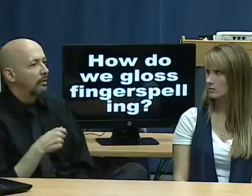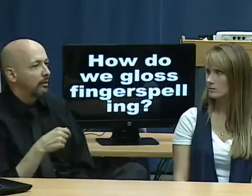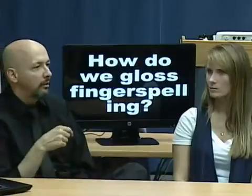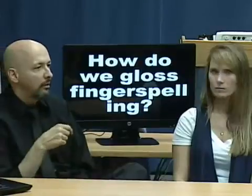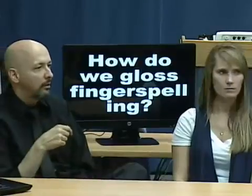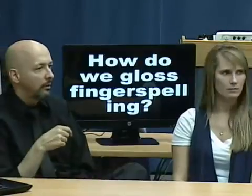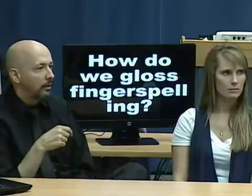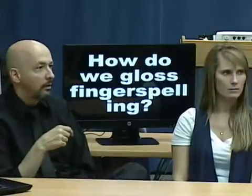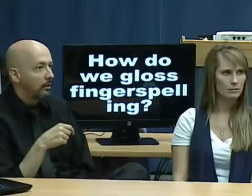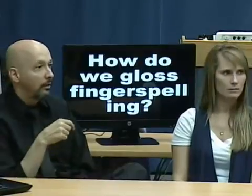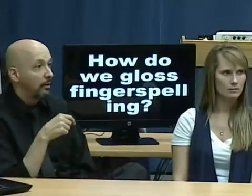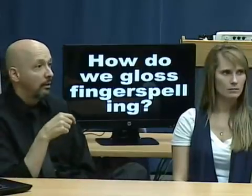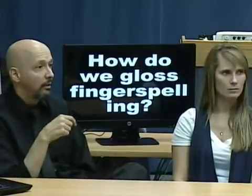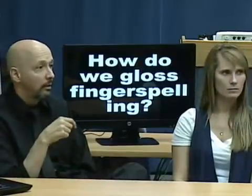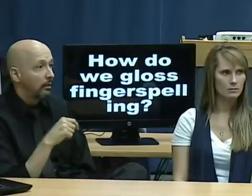How do we...